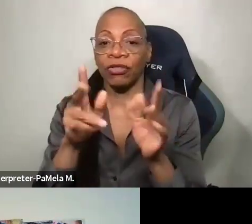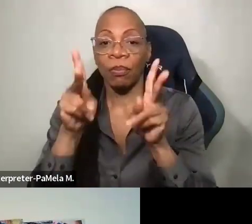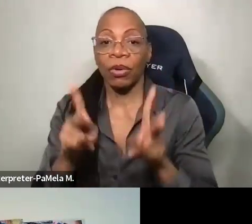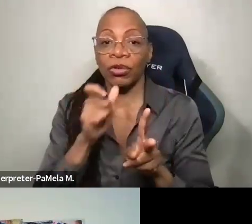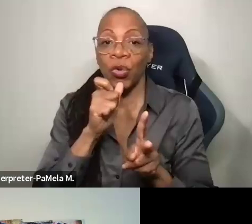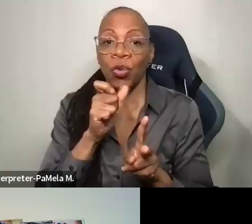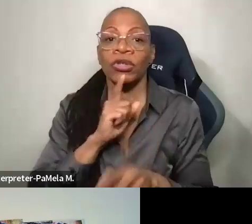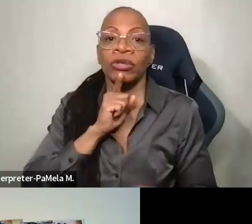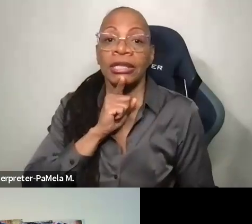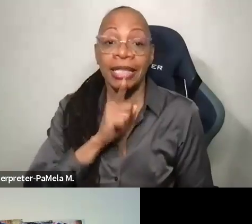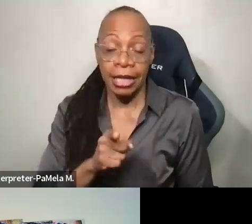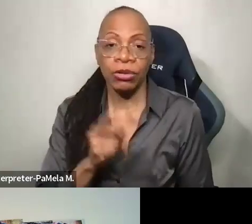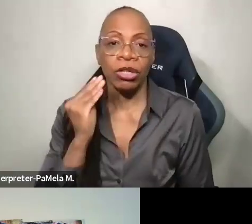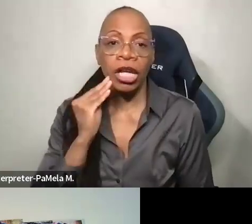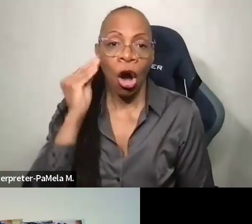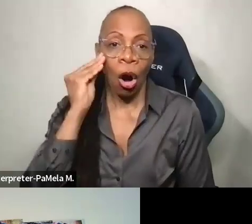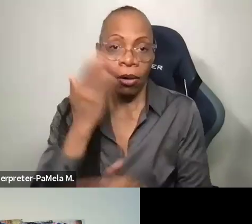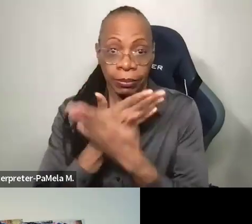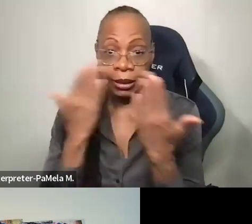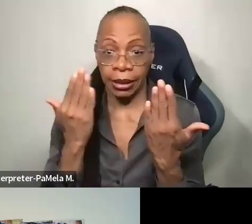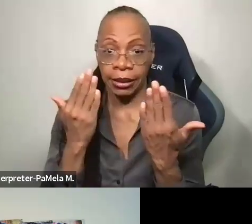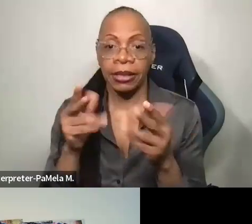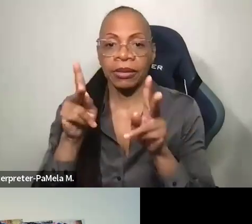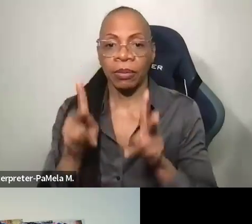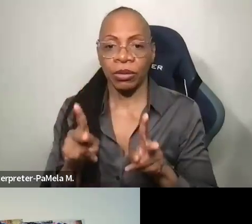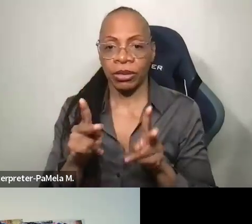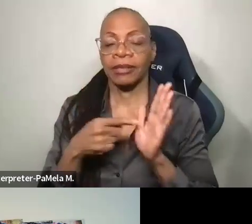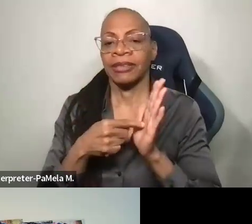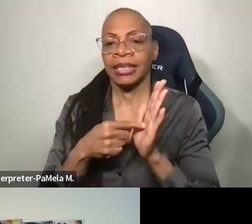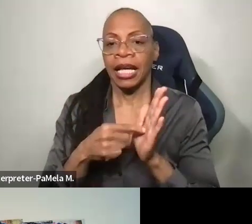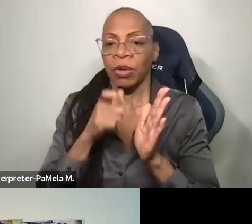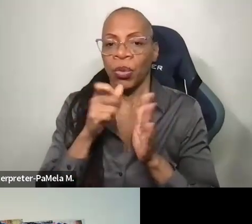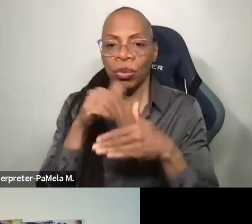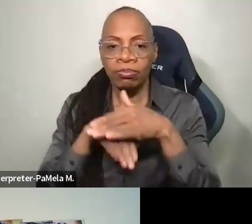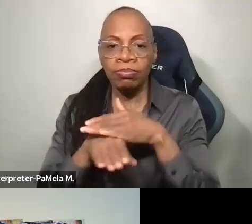So that would be an example of who might go in the services section.